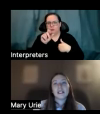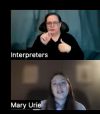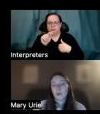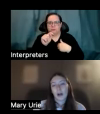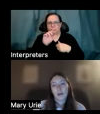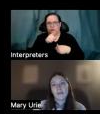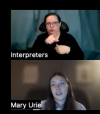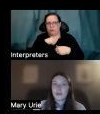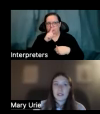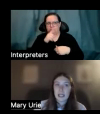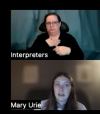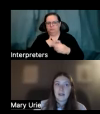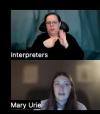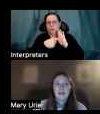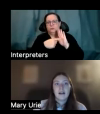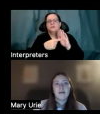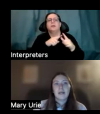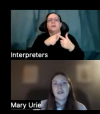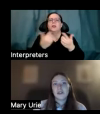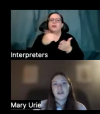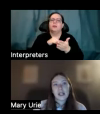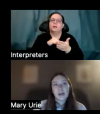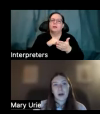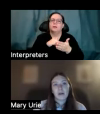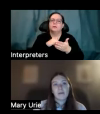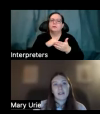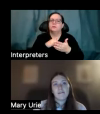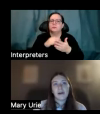is the problem that you see, introduce that problem, if you